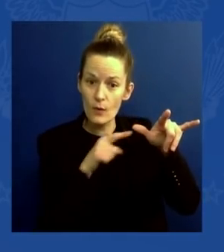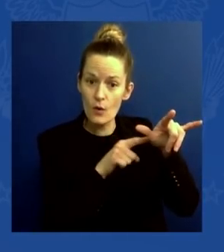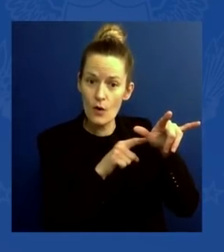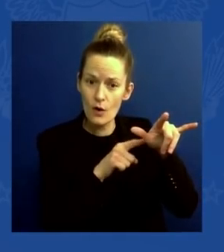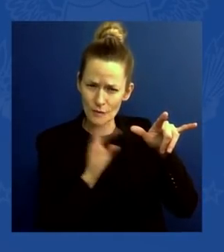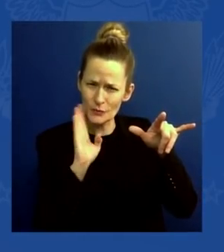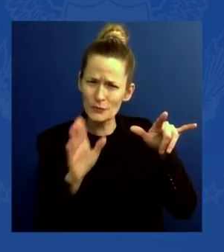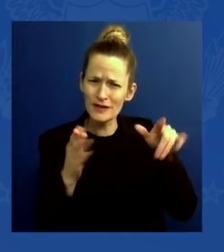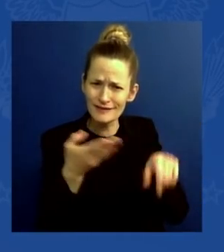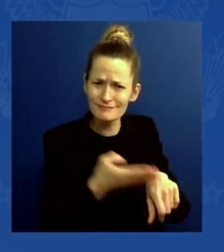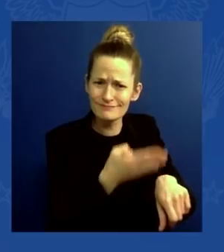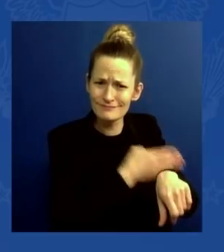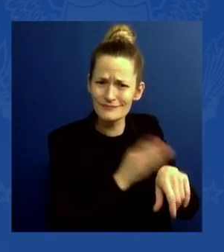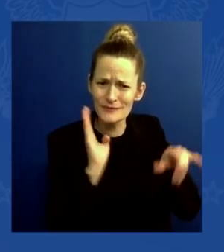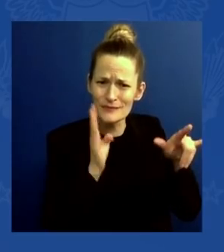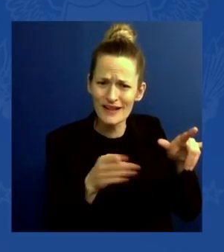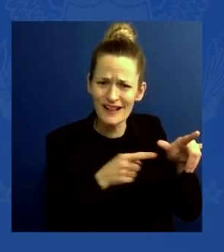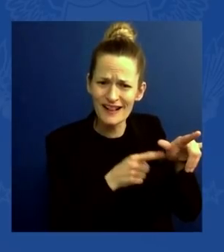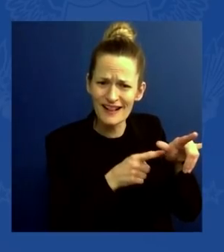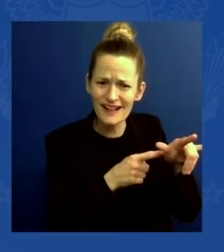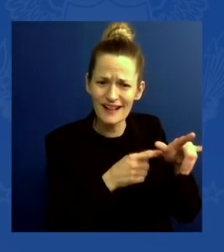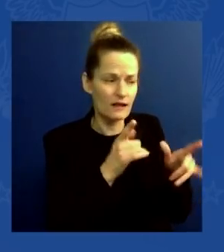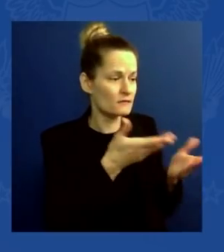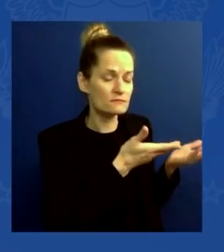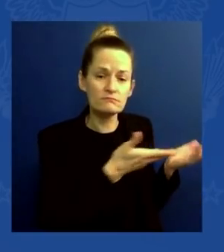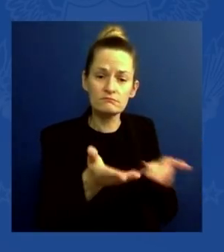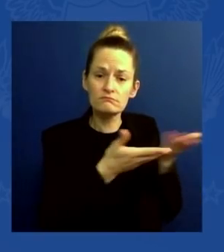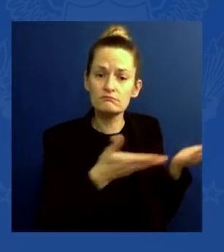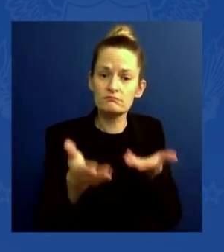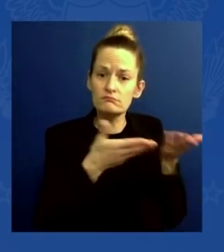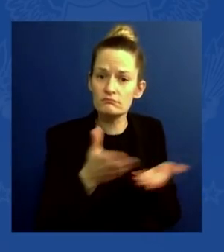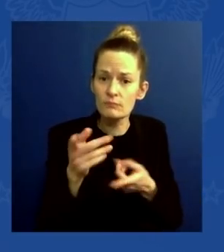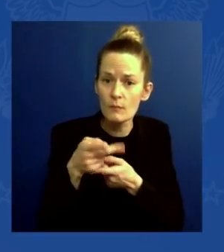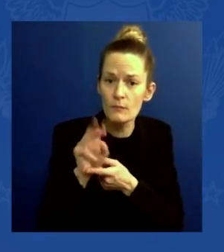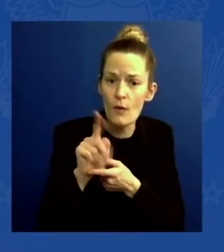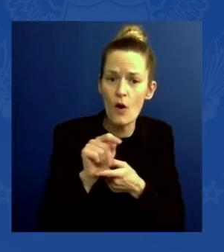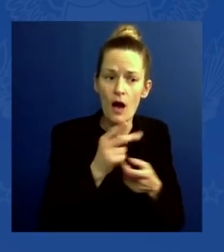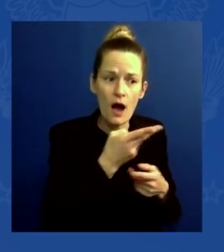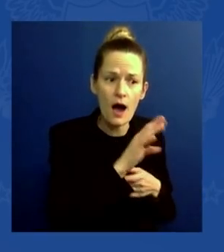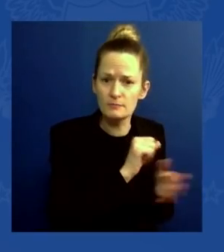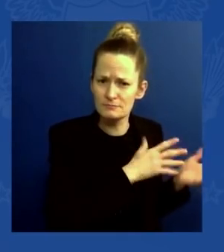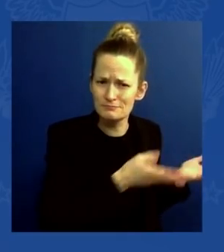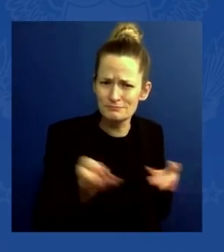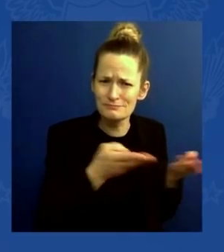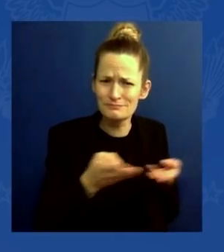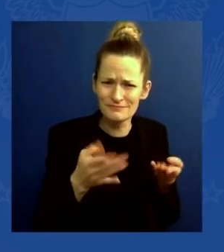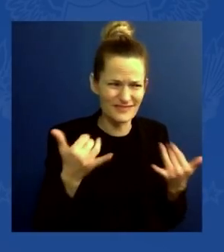we have bottlenecks across the country. We're doing so much with this legislation. It's going to make it easier for companies